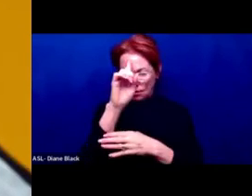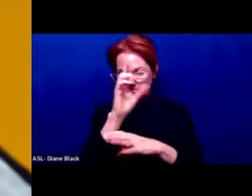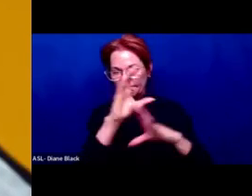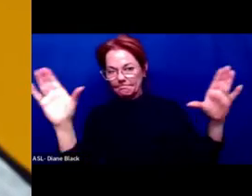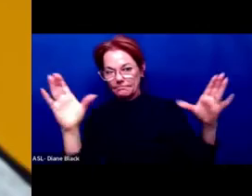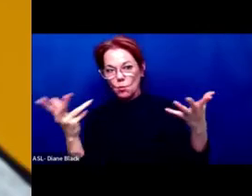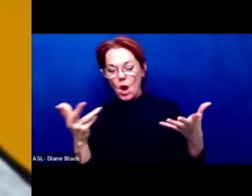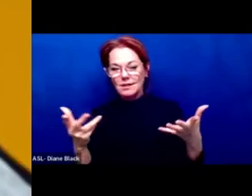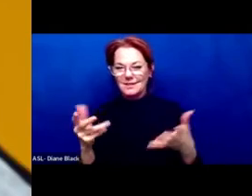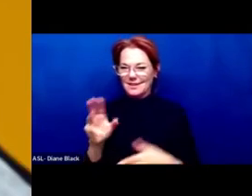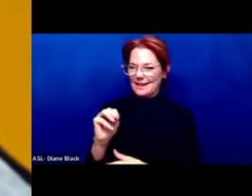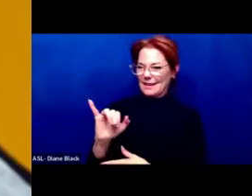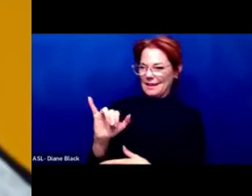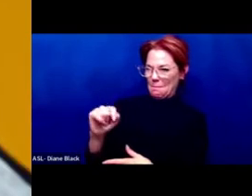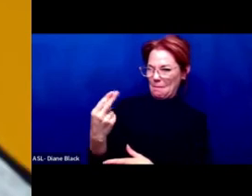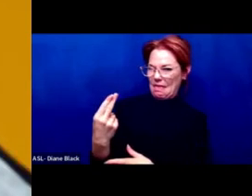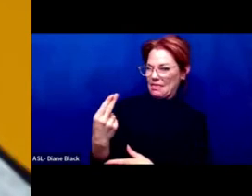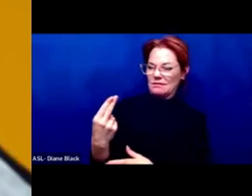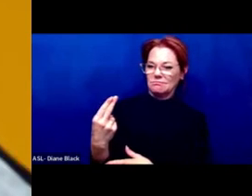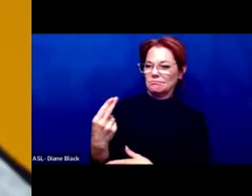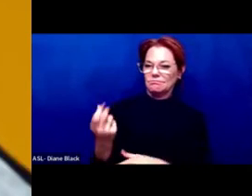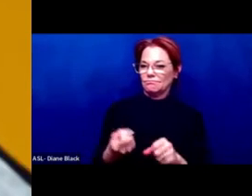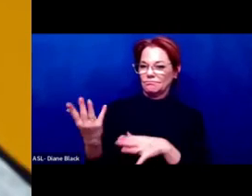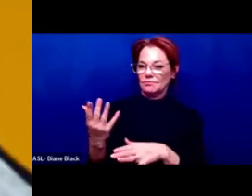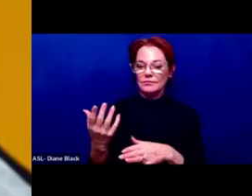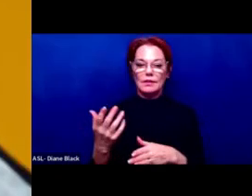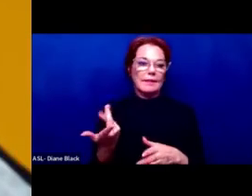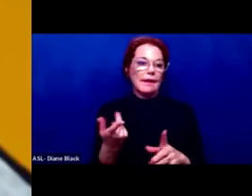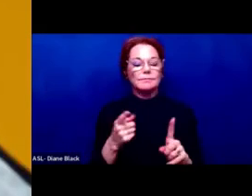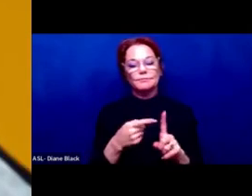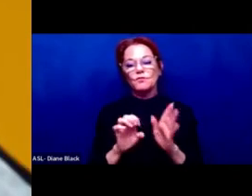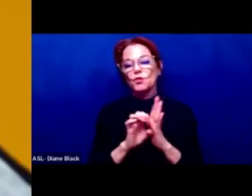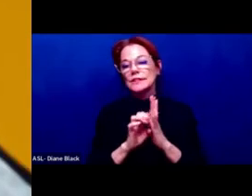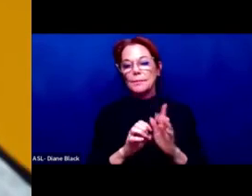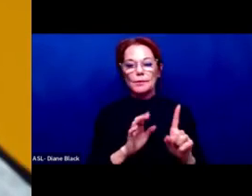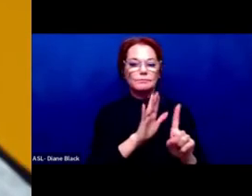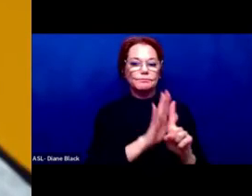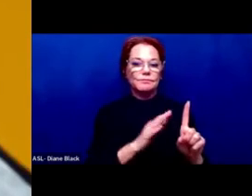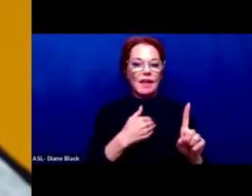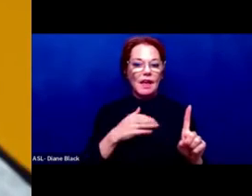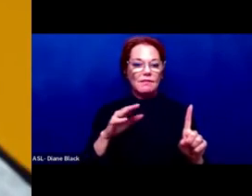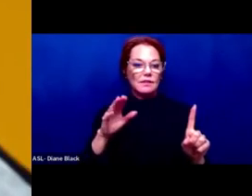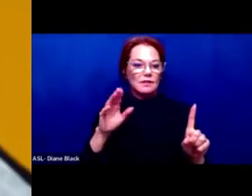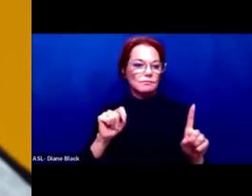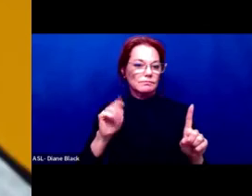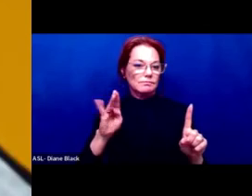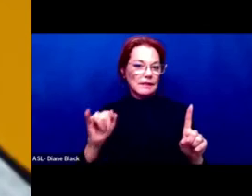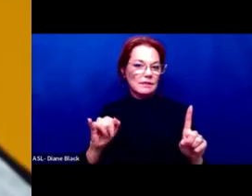with IDD or people with brain injury are one dimensional that indeed that they can only experience you know one thing at